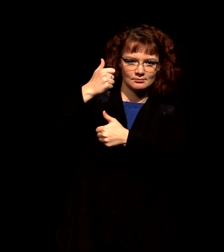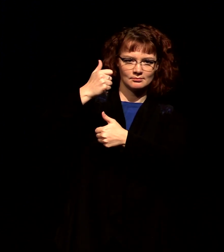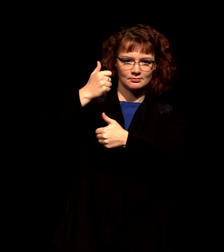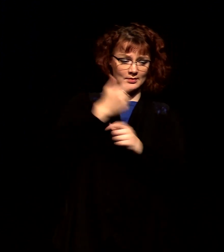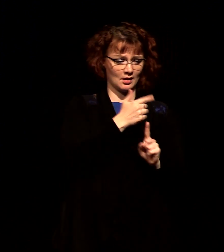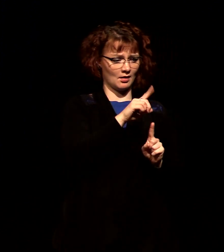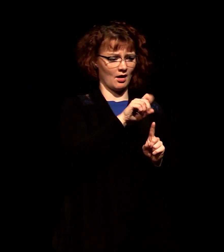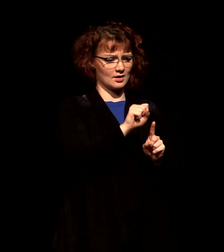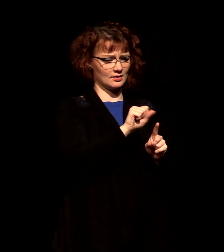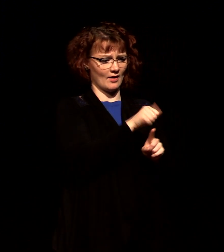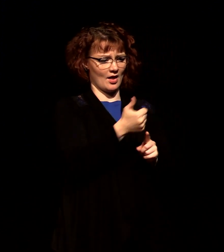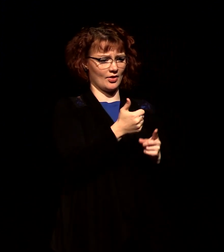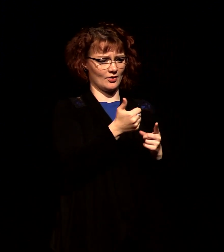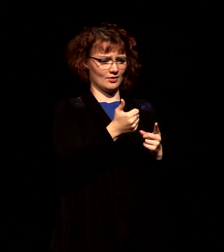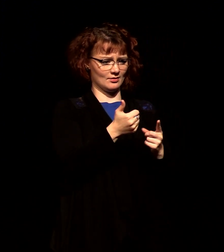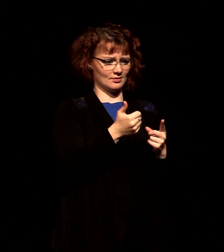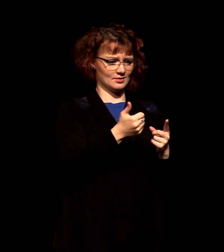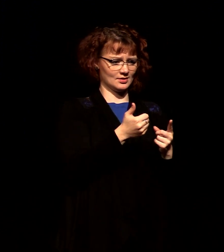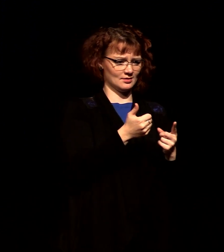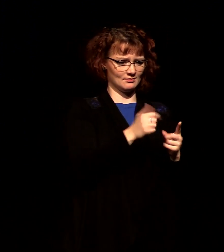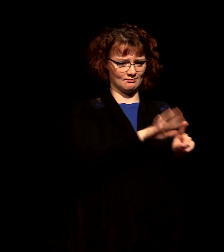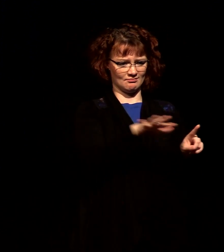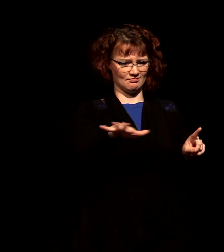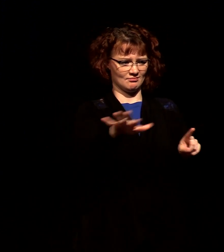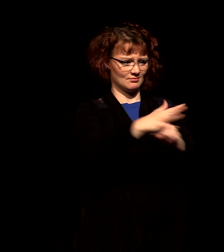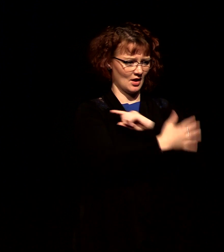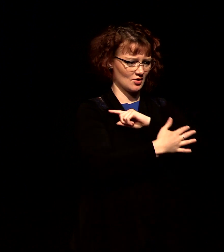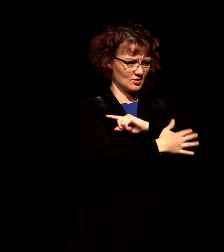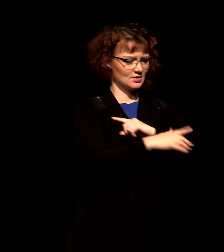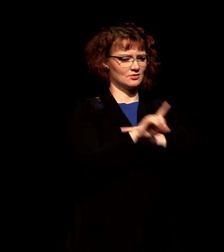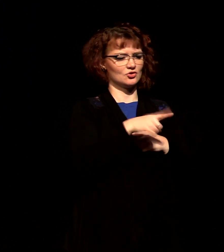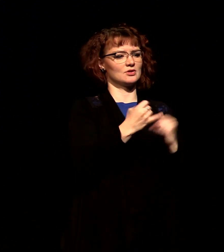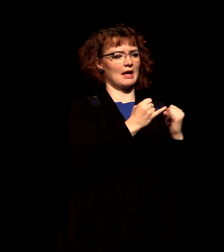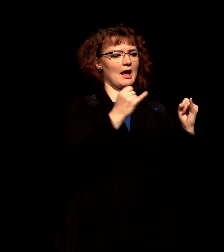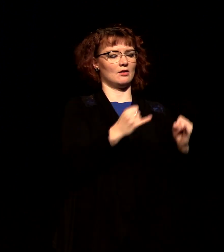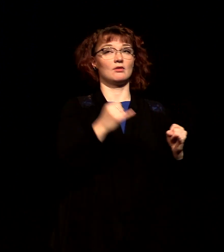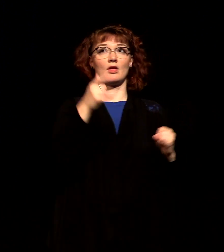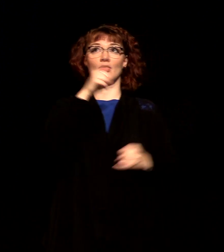Lord made the heavens honor and majesty surround him strength